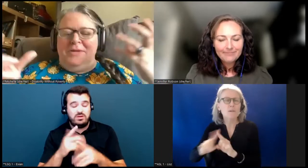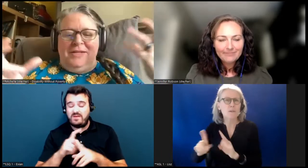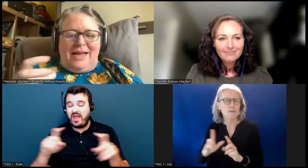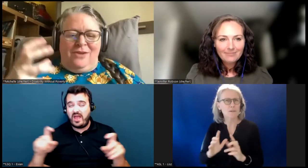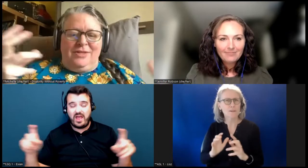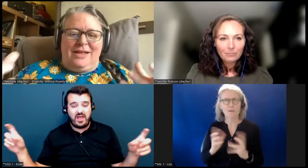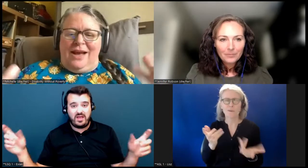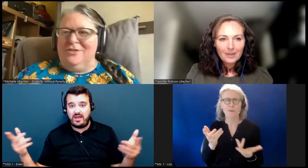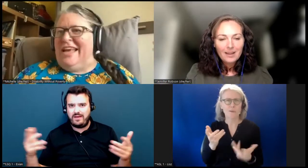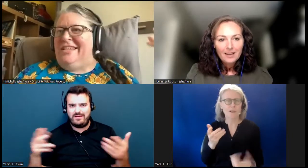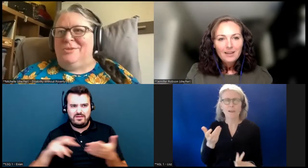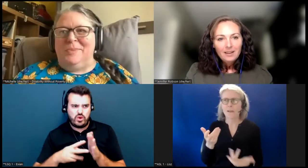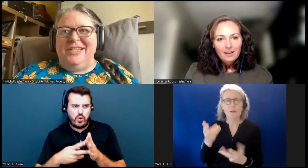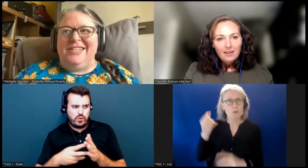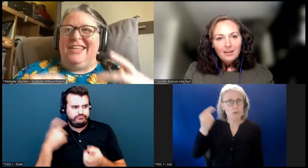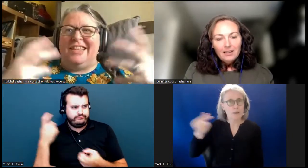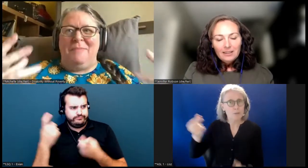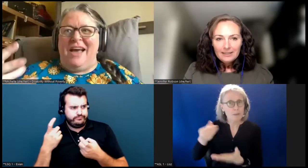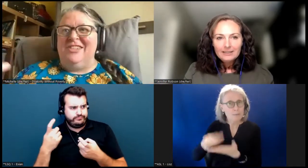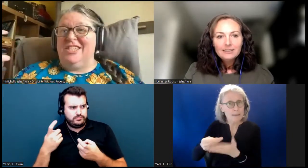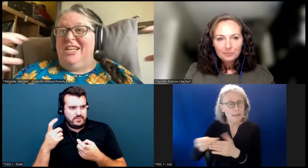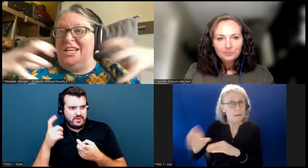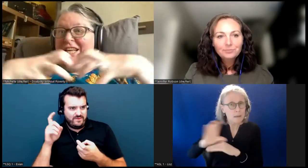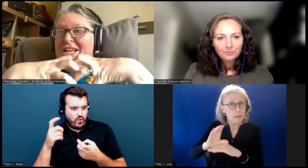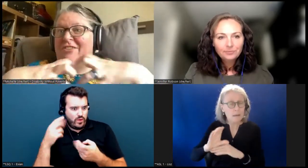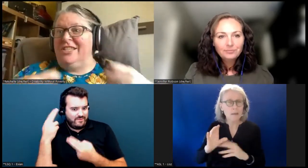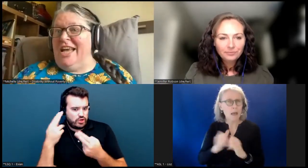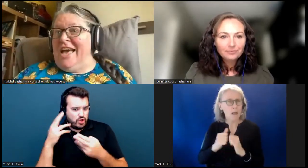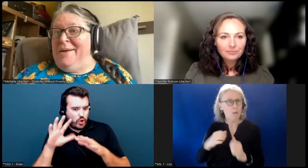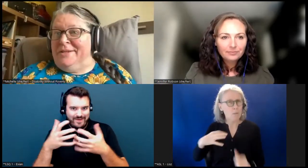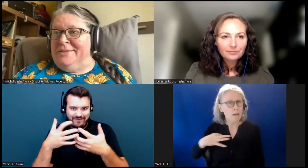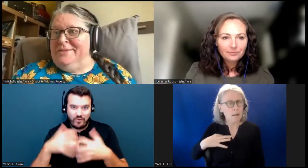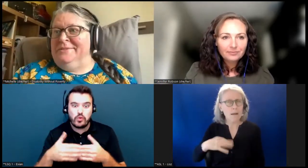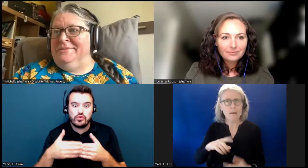HOW IS THE ELIGIBILITY, THE AMOUNTS? WHAT IS GOING TO HAPPEN.